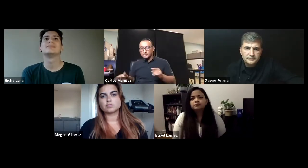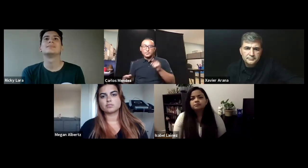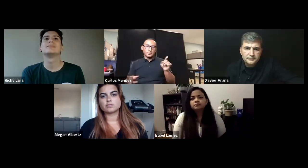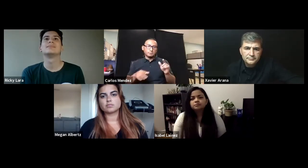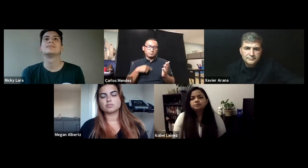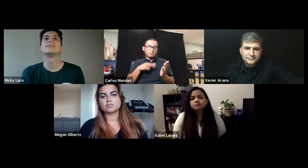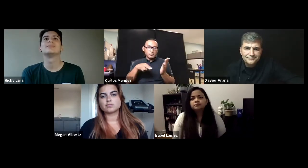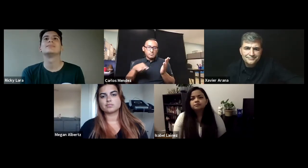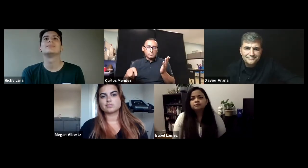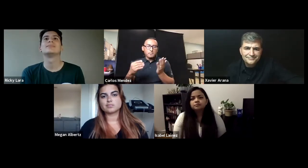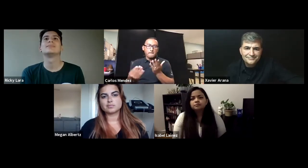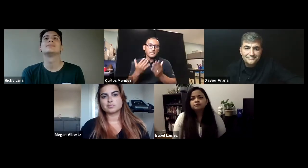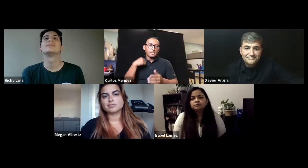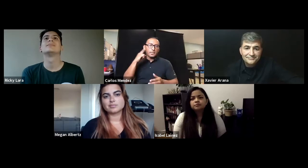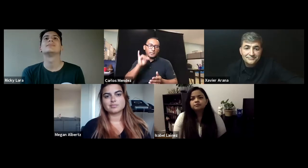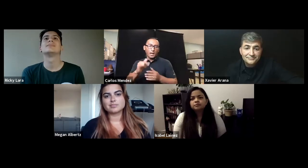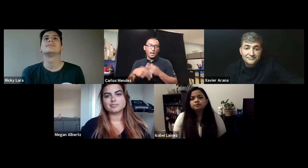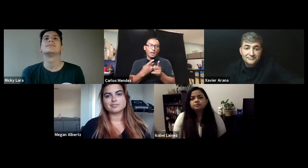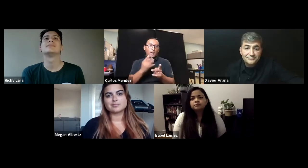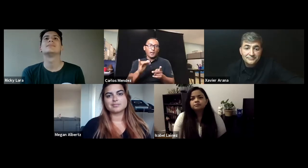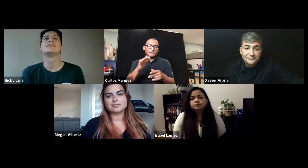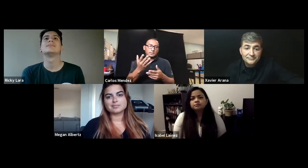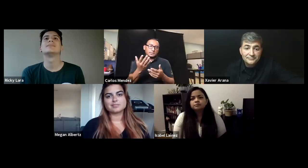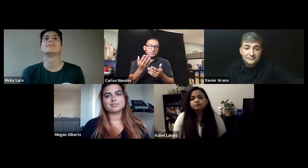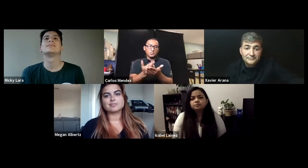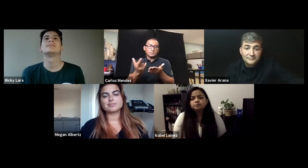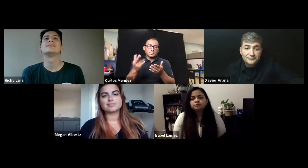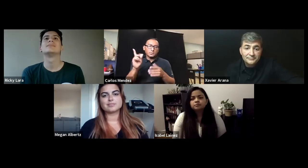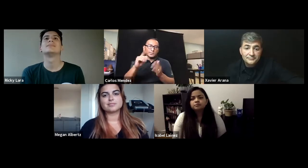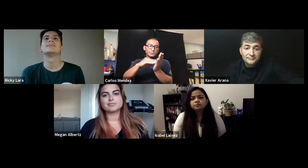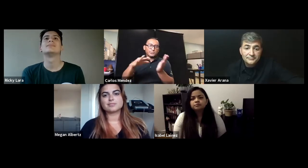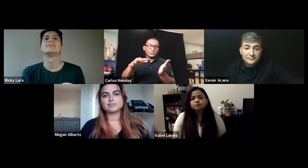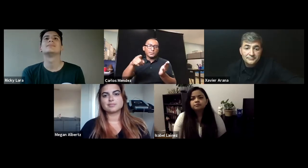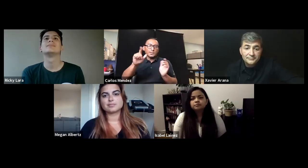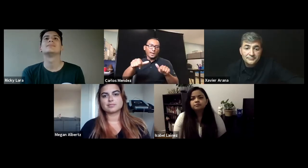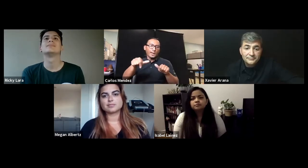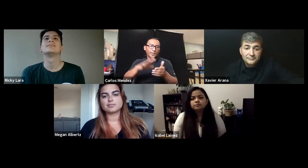about my grandparents, um, and I see that culture,